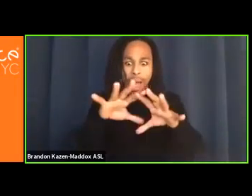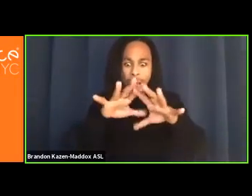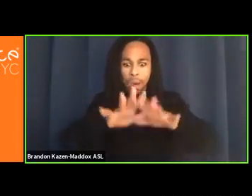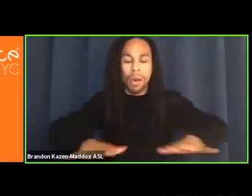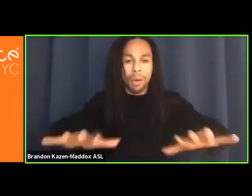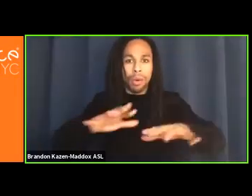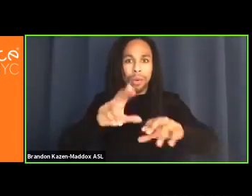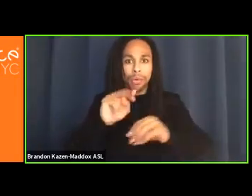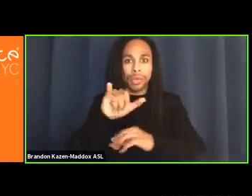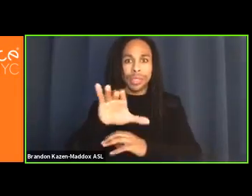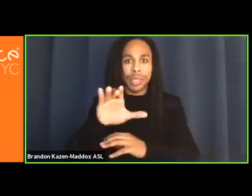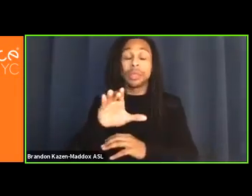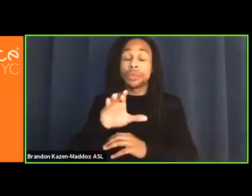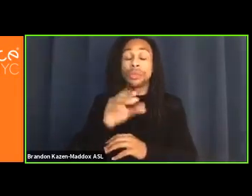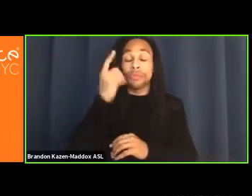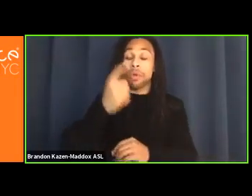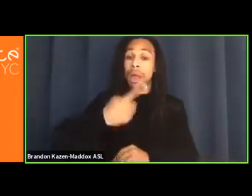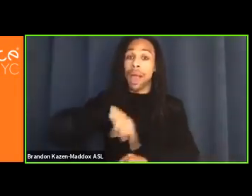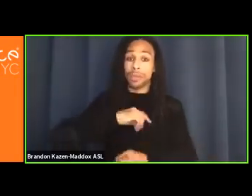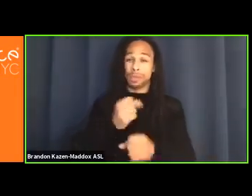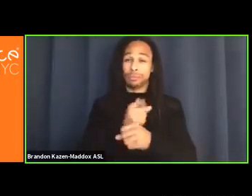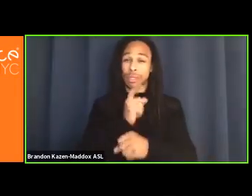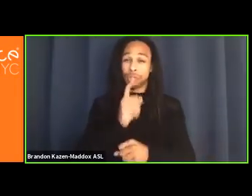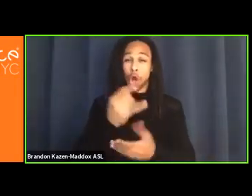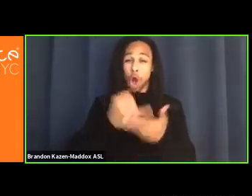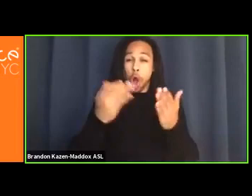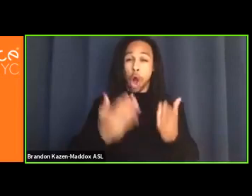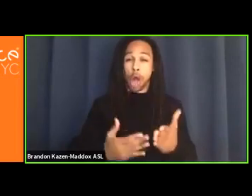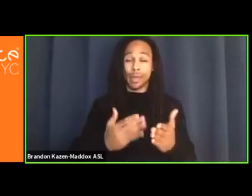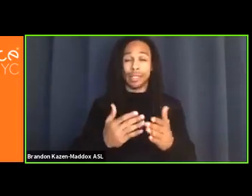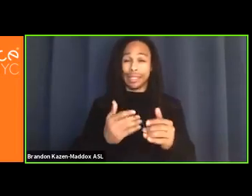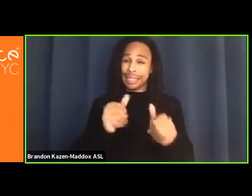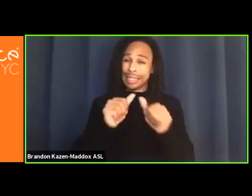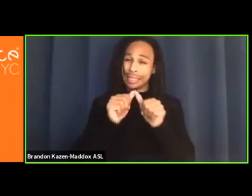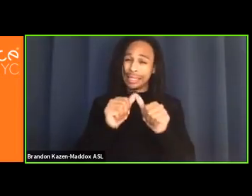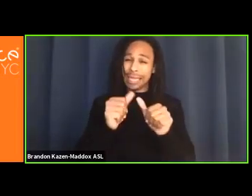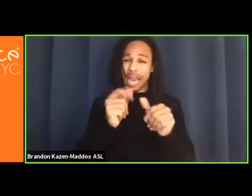there is as an impact to the workforce that provides these services.